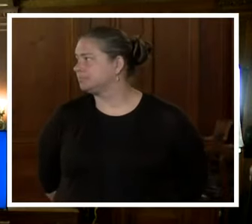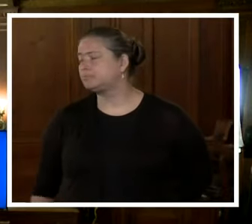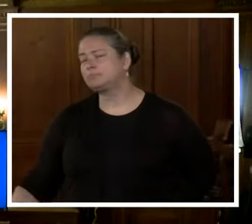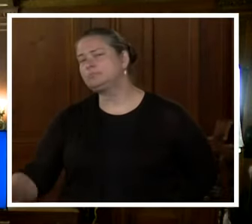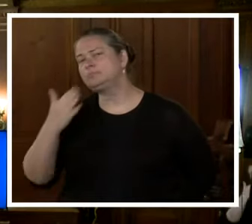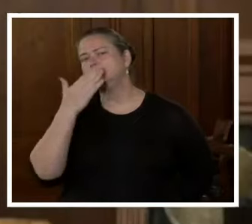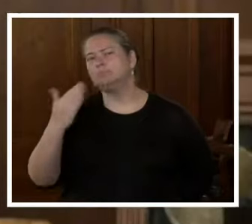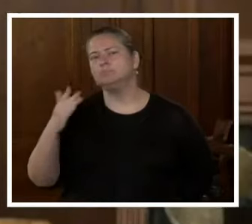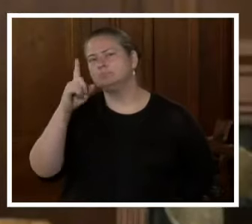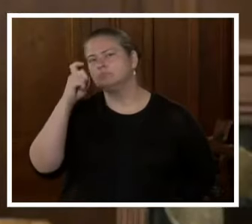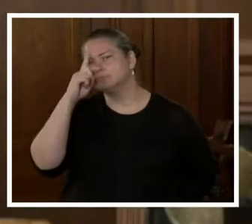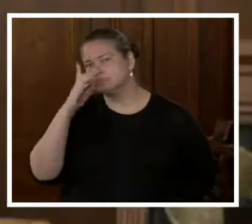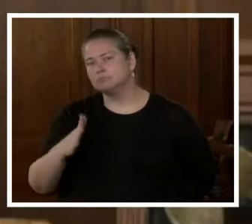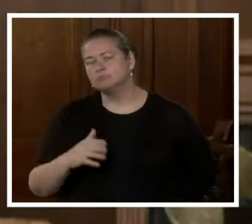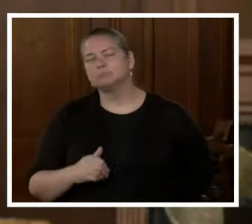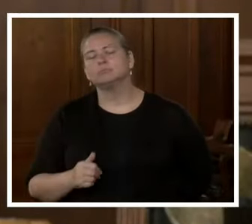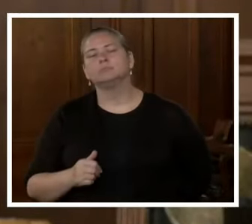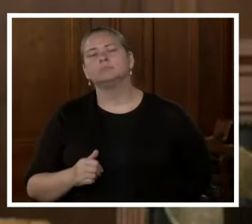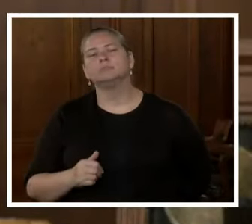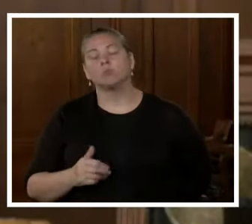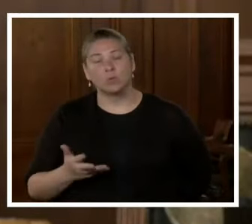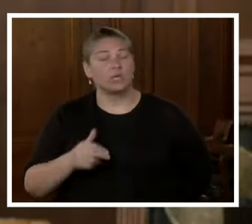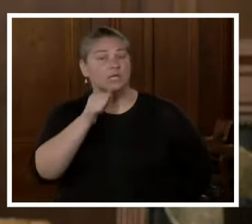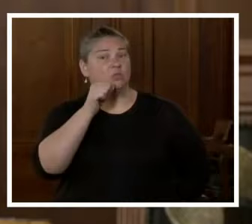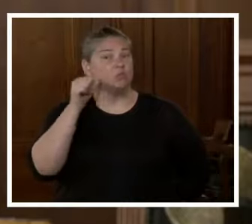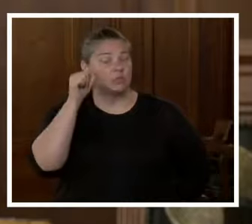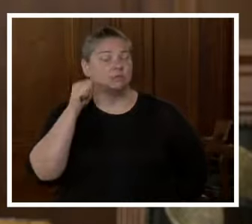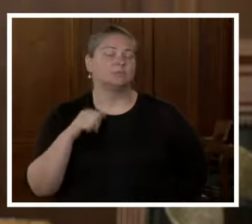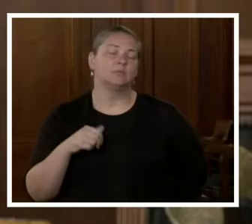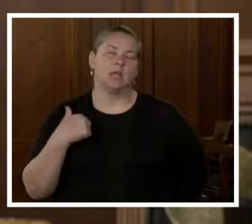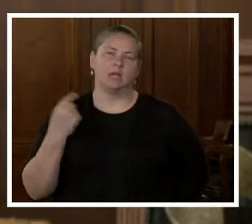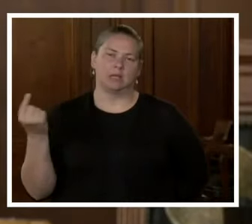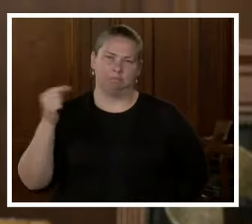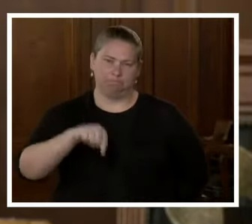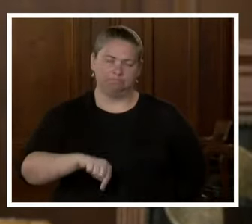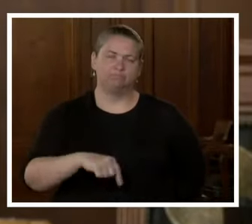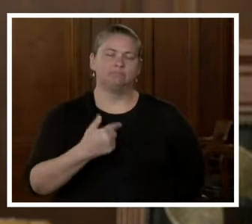SPECIFIC WEAPON AND TEST AT THE WEAPONS THEMSELVES.